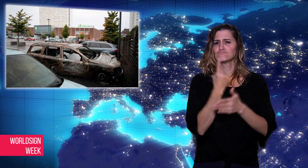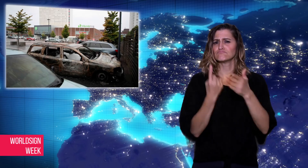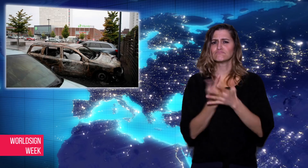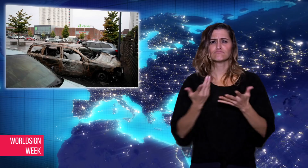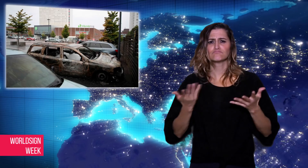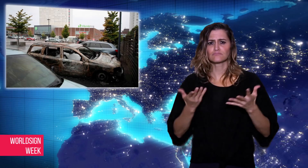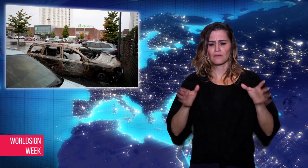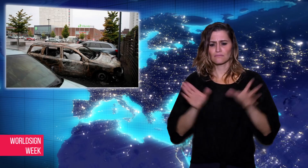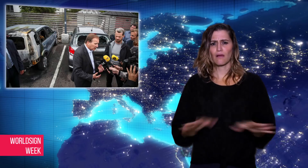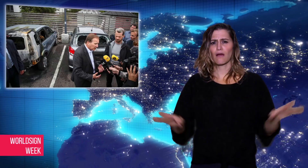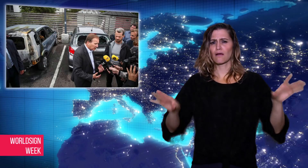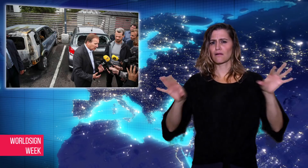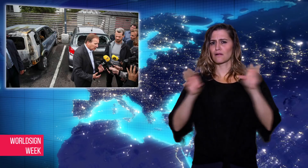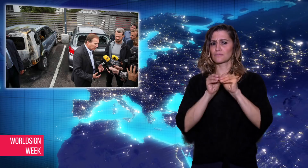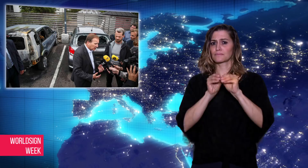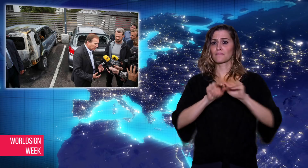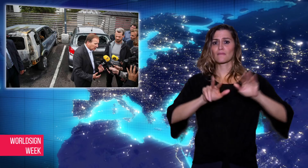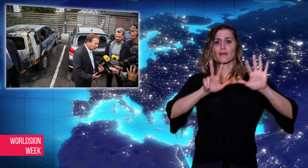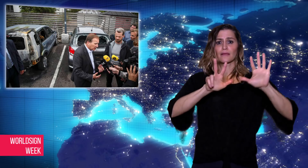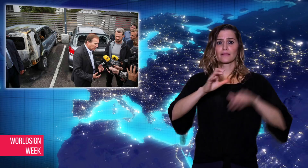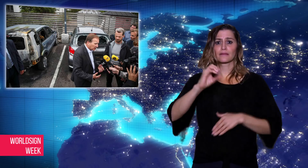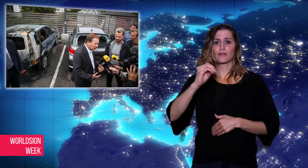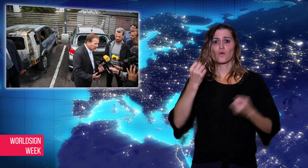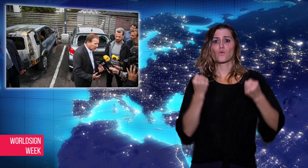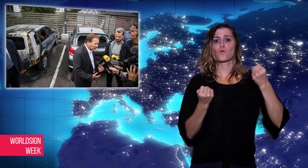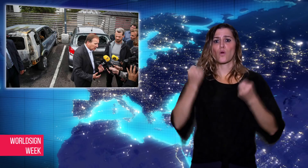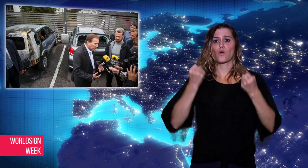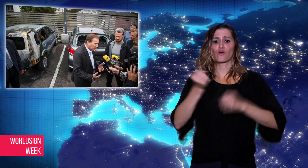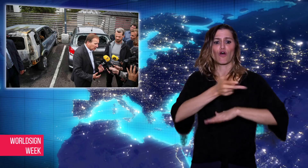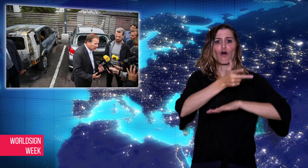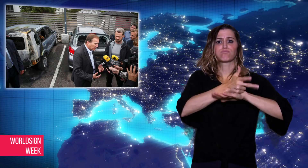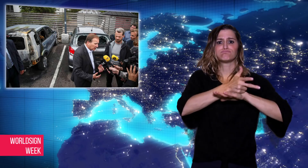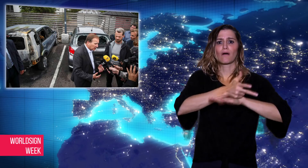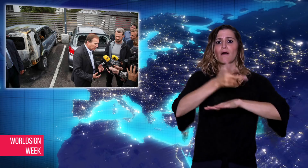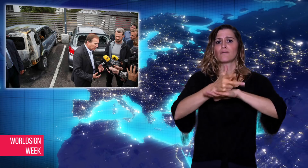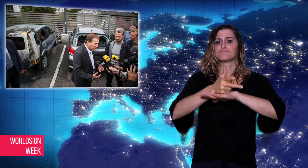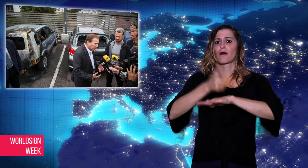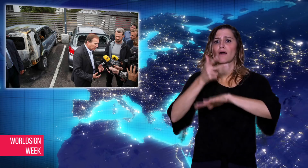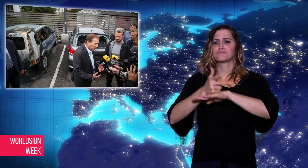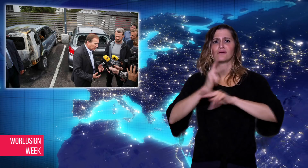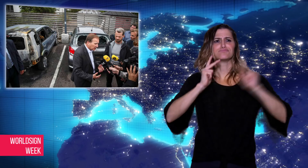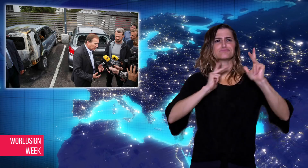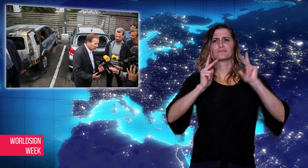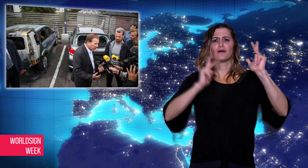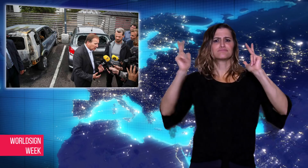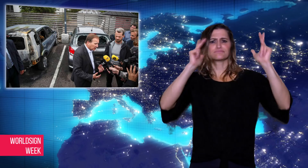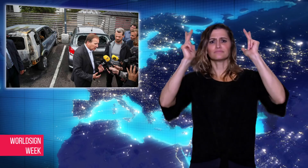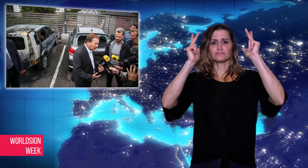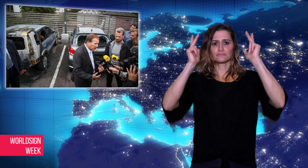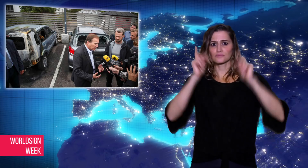Trollhattan, and Malmo. Two suspects